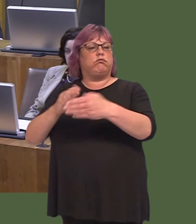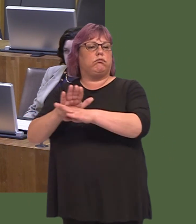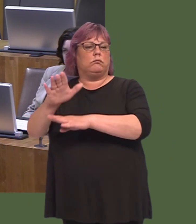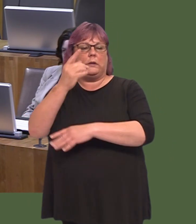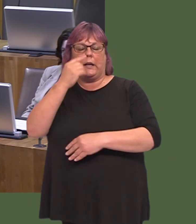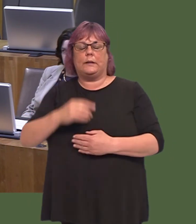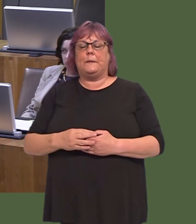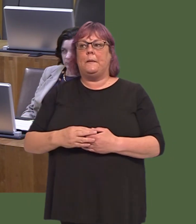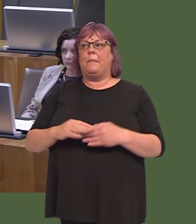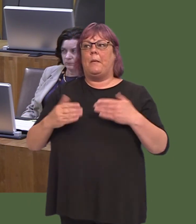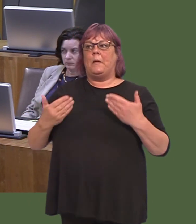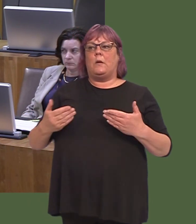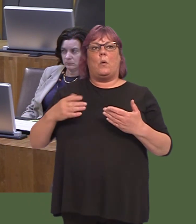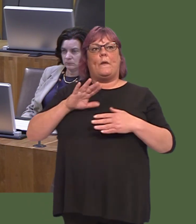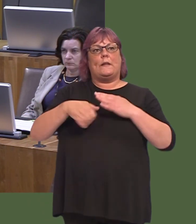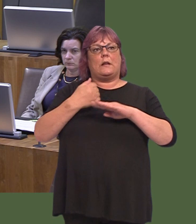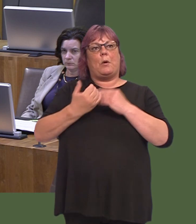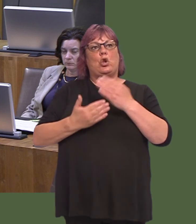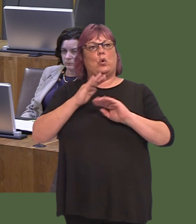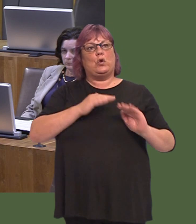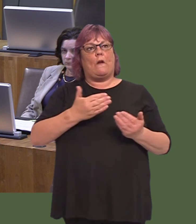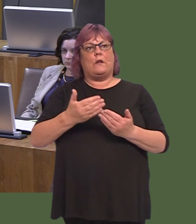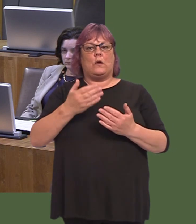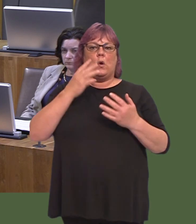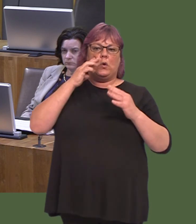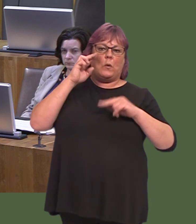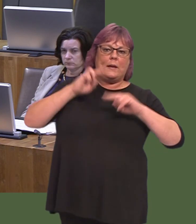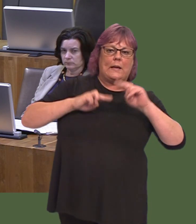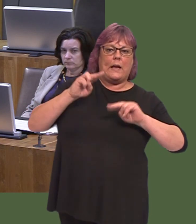What I can say, however, is, in the meantime, we have established a new service to assess,